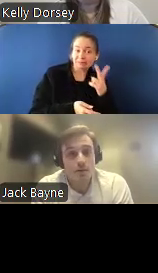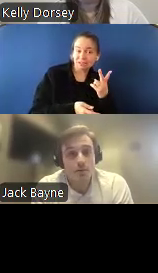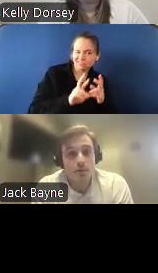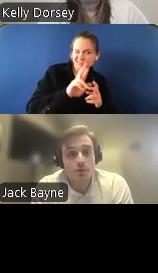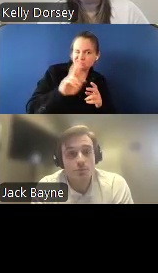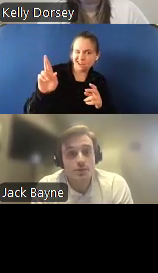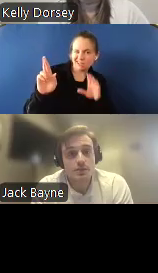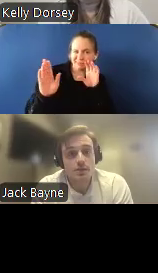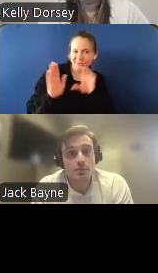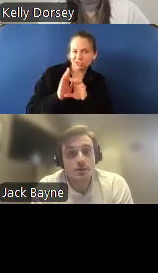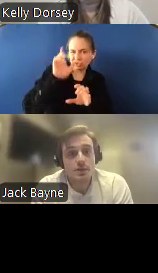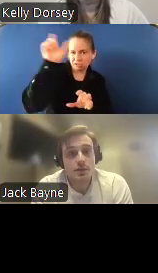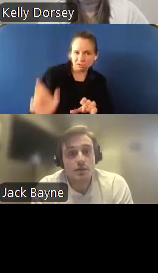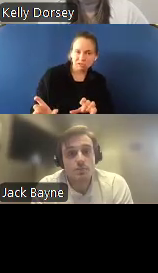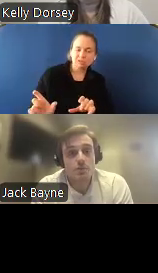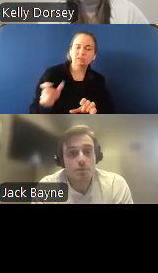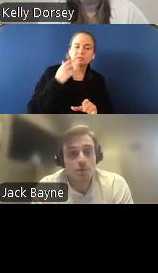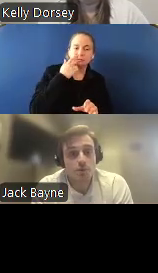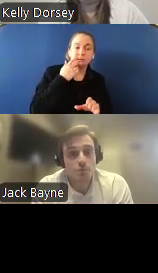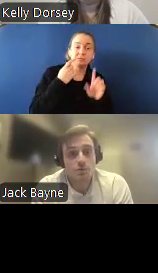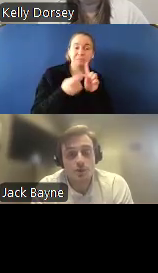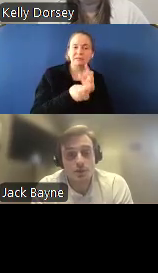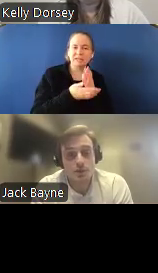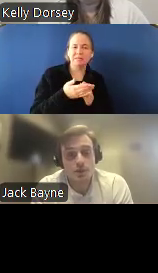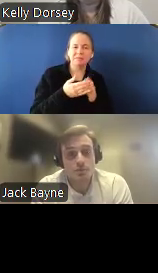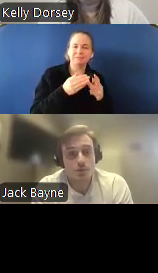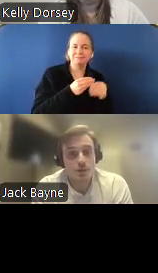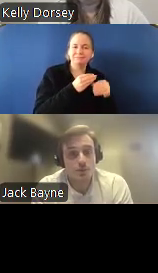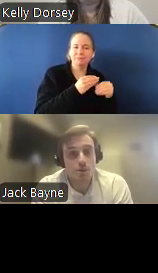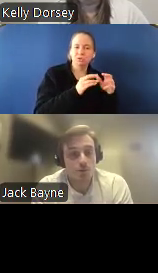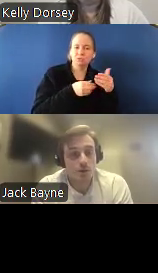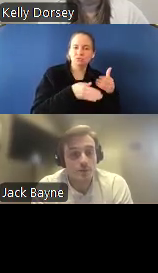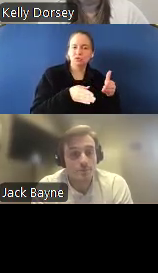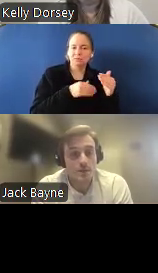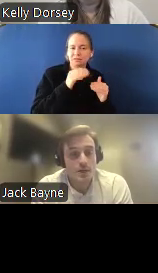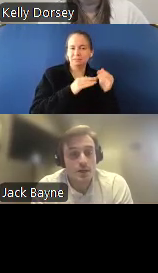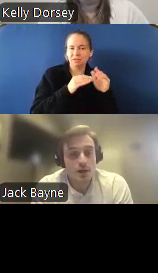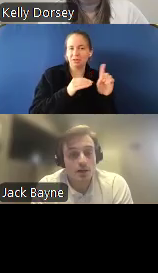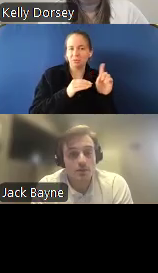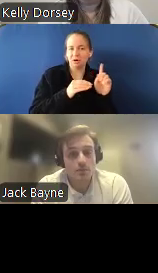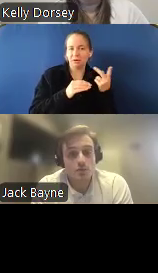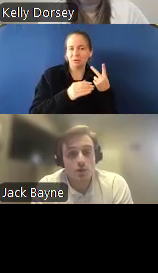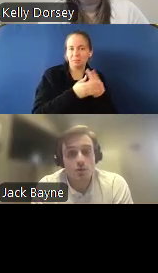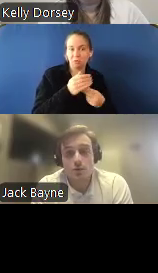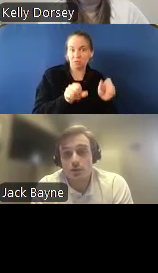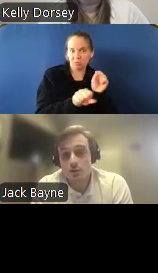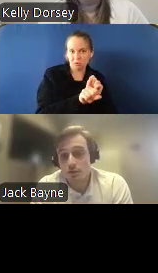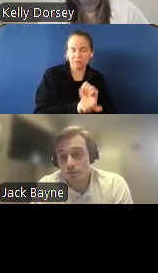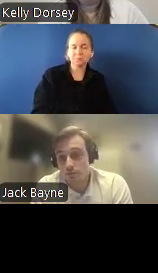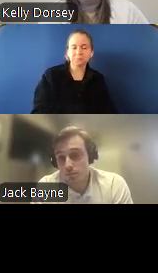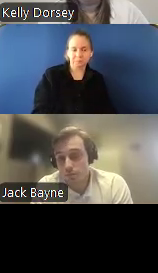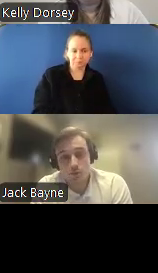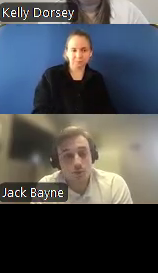and we would also meet in some of the supplemental rooms in the building that we both work. So once a